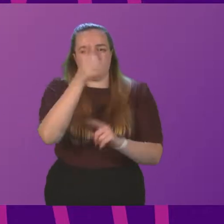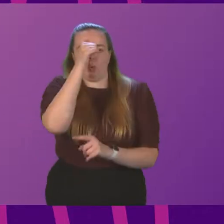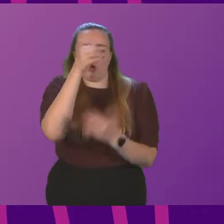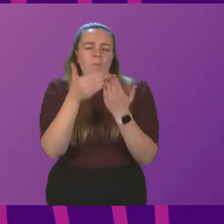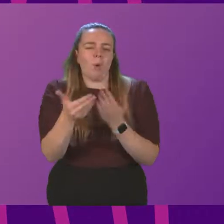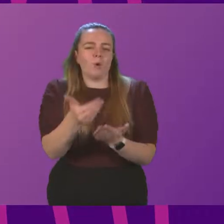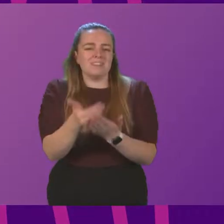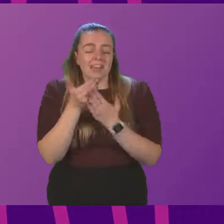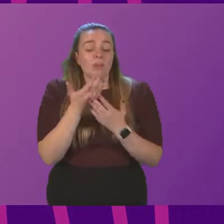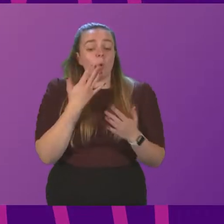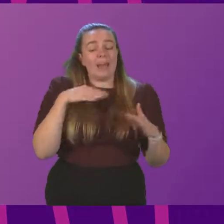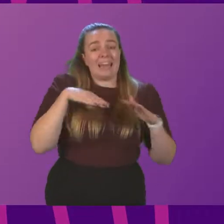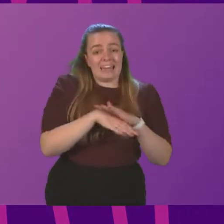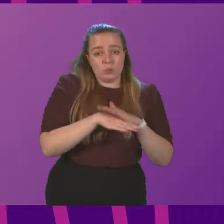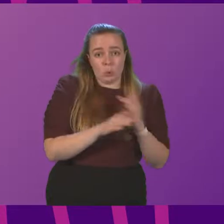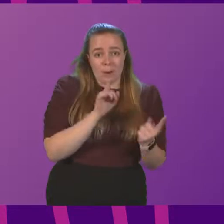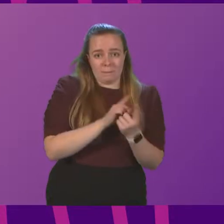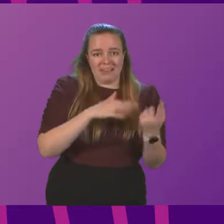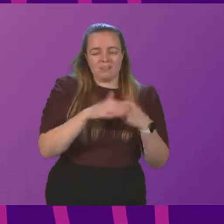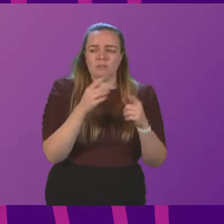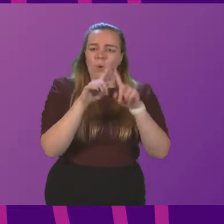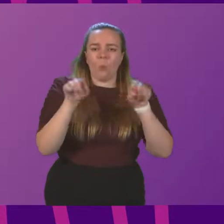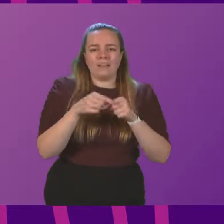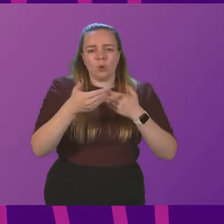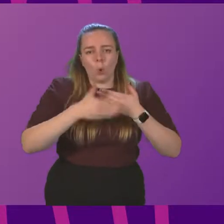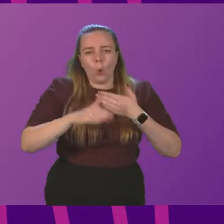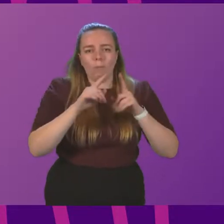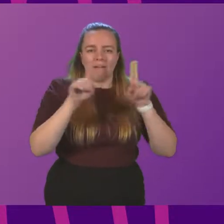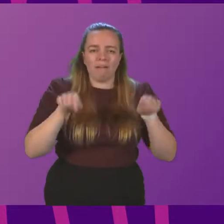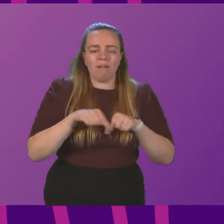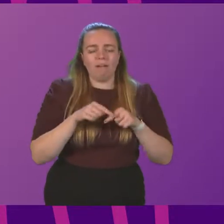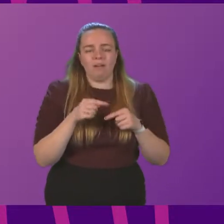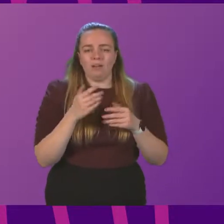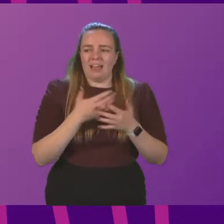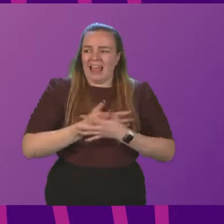meeting indoors, open windows and do anything else that you can to improve ventilation.